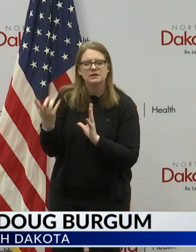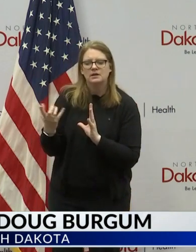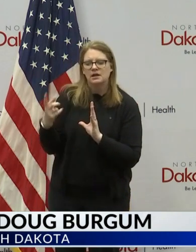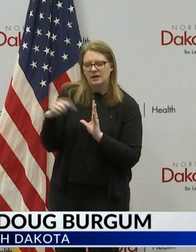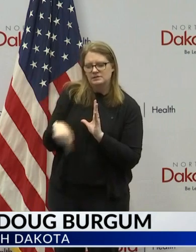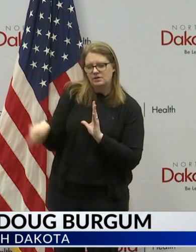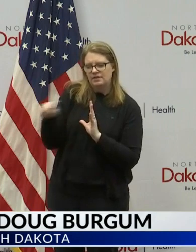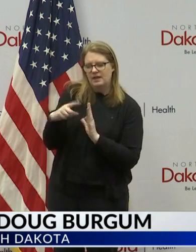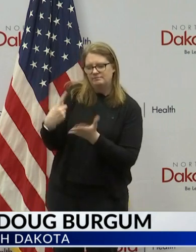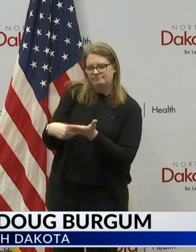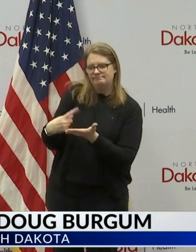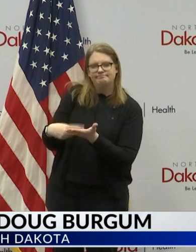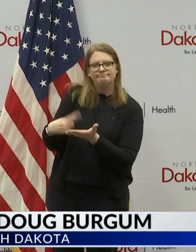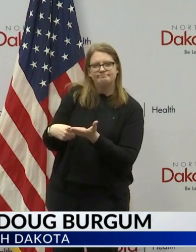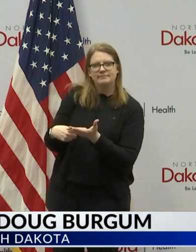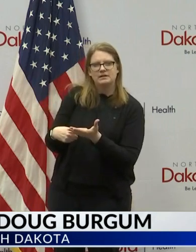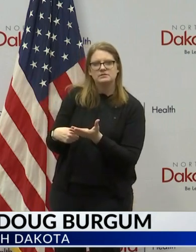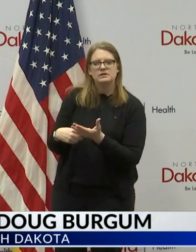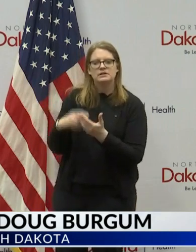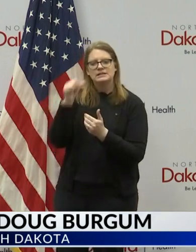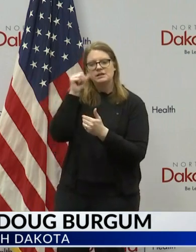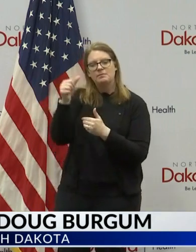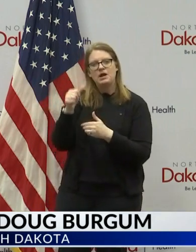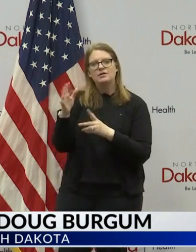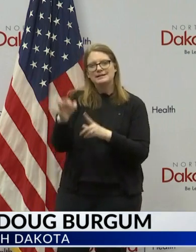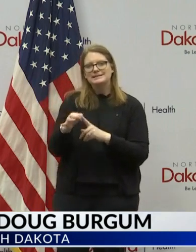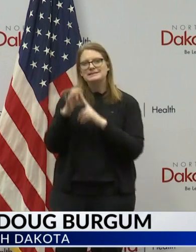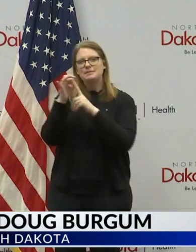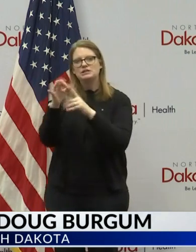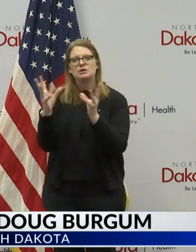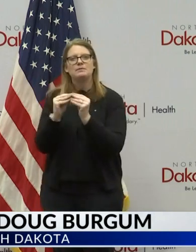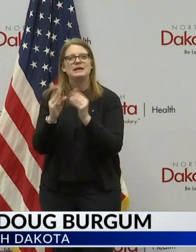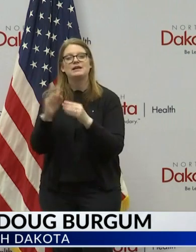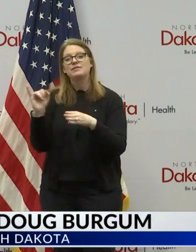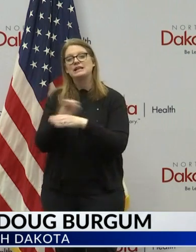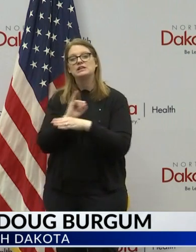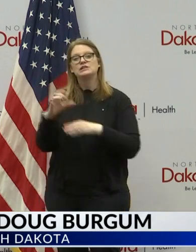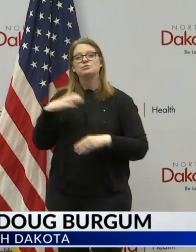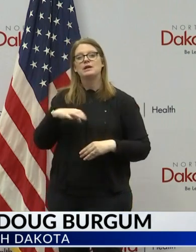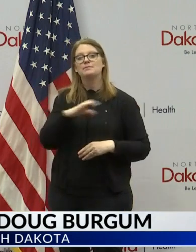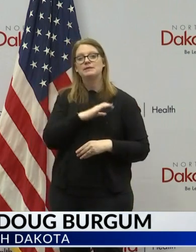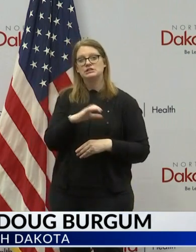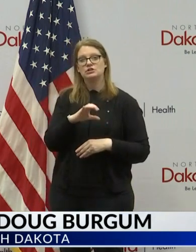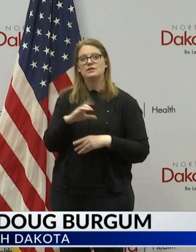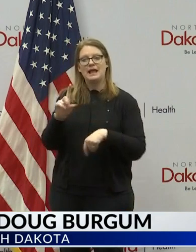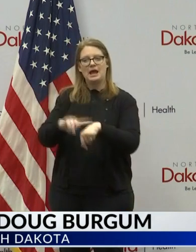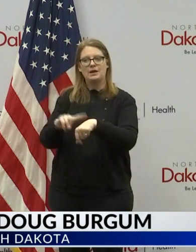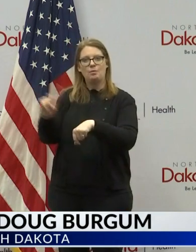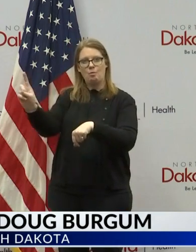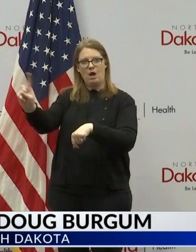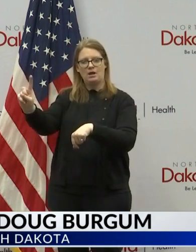PROGRAM. THERE ARE A LOT OF THOSE WERE KICKED AROUND.